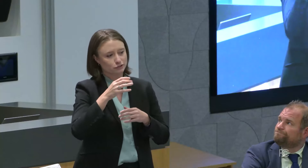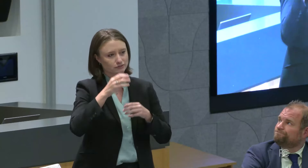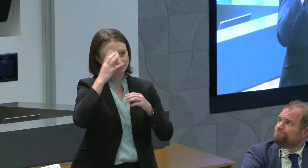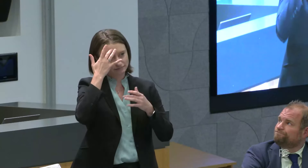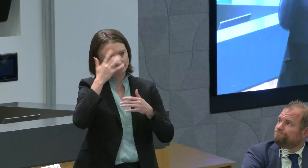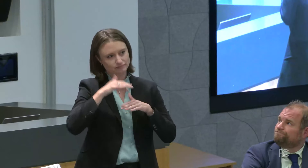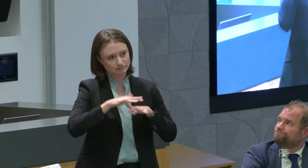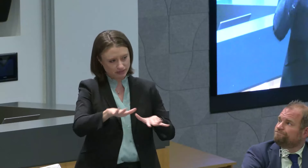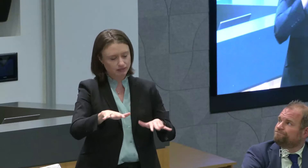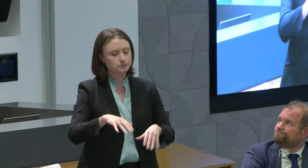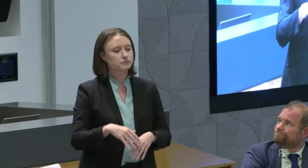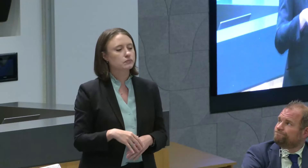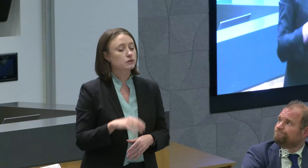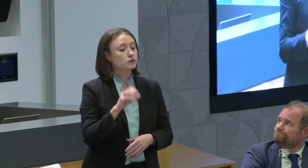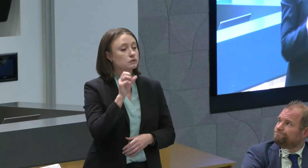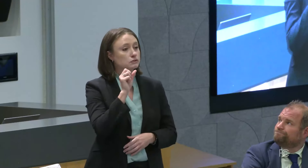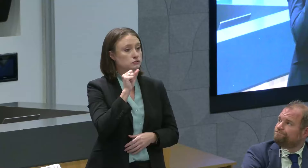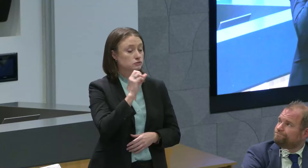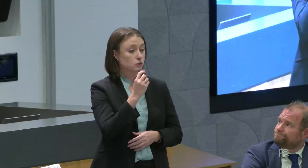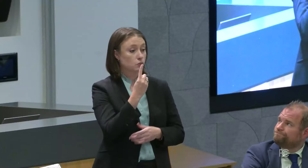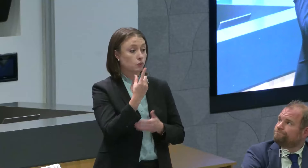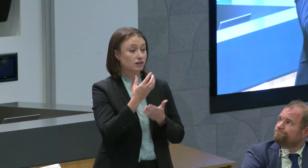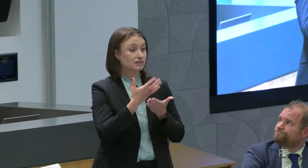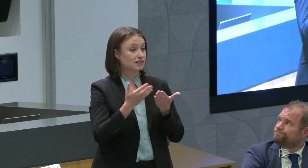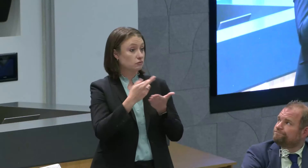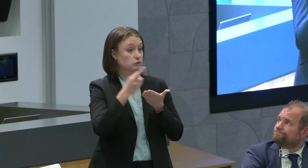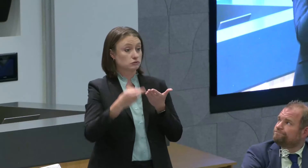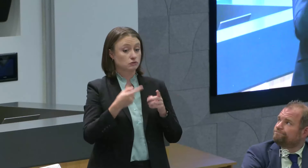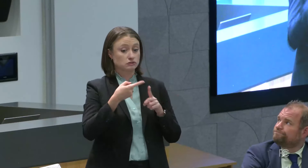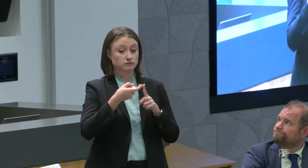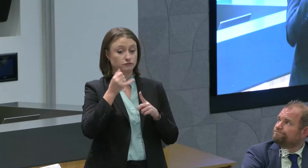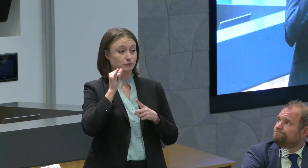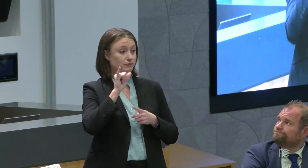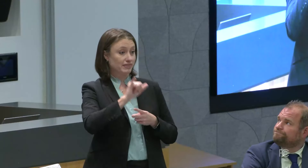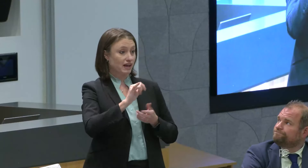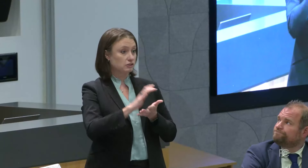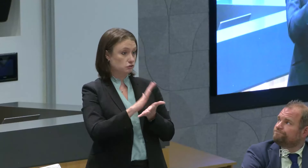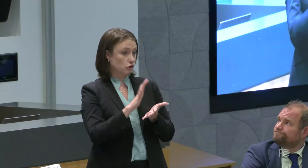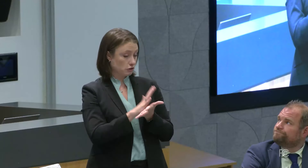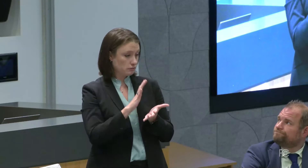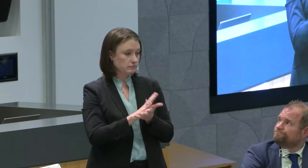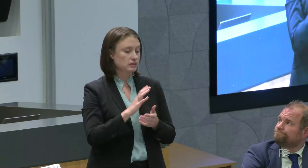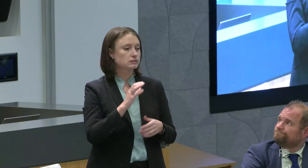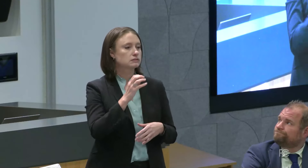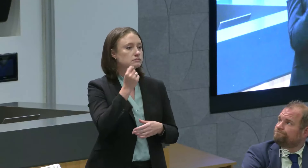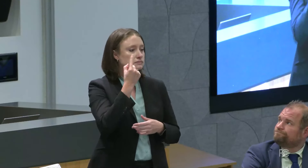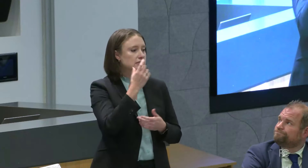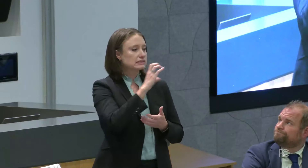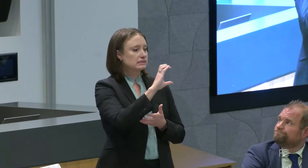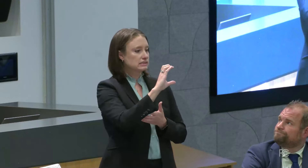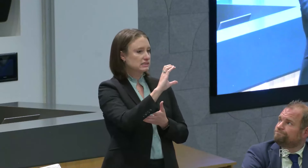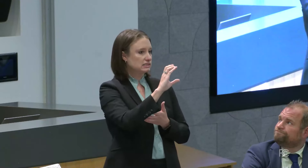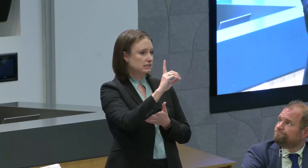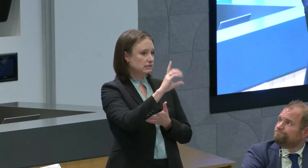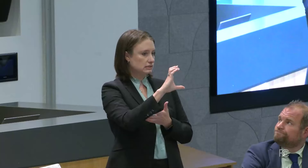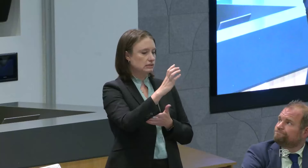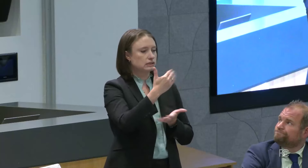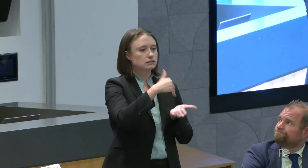ADVANCING EQUITY WITHIN COVID RESPONSE.